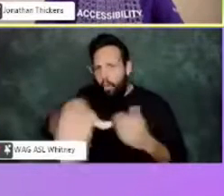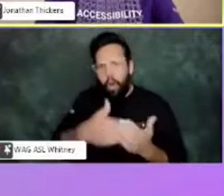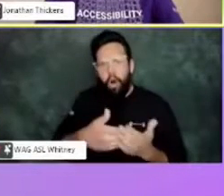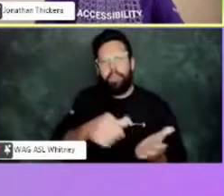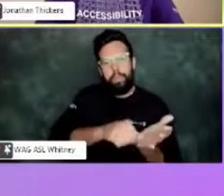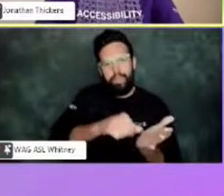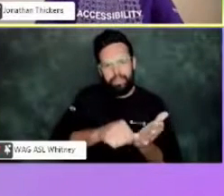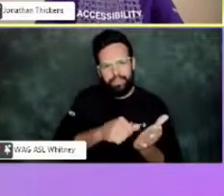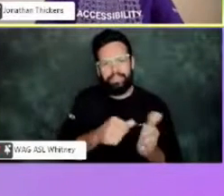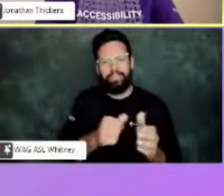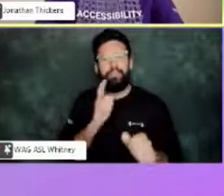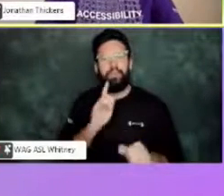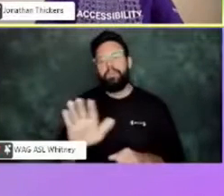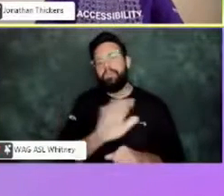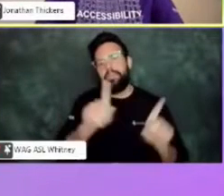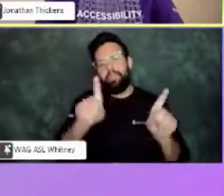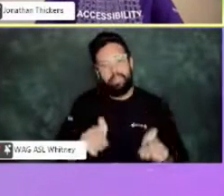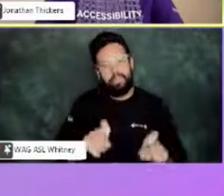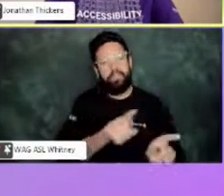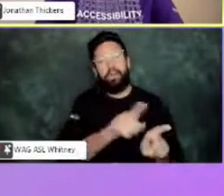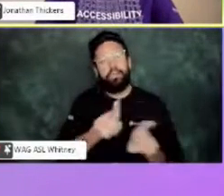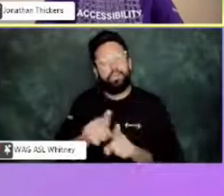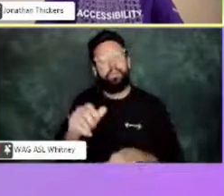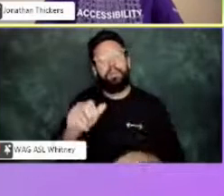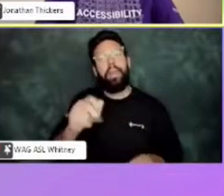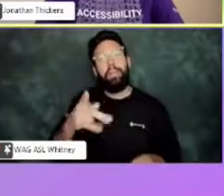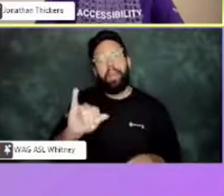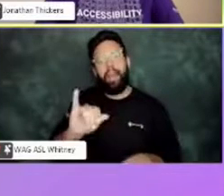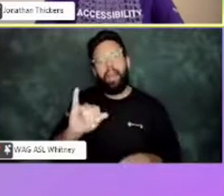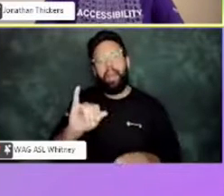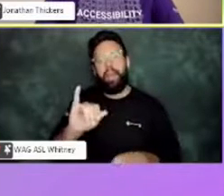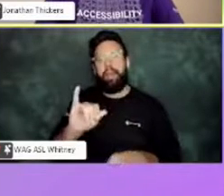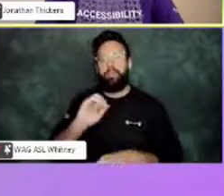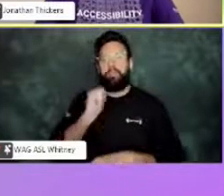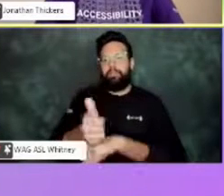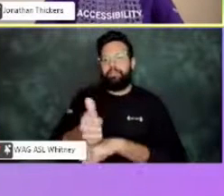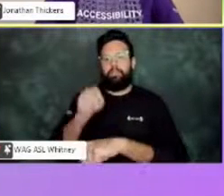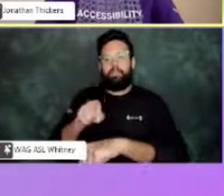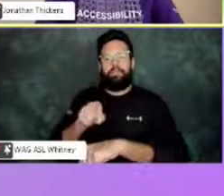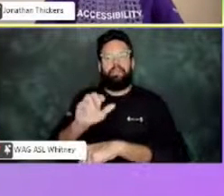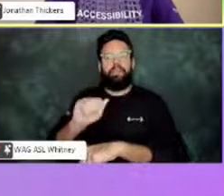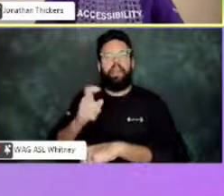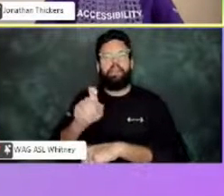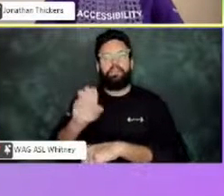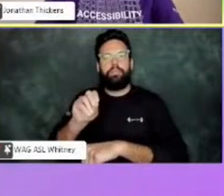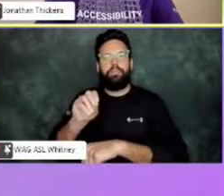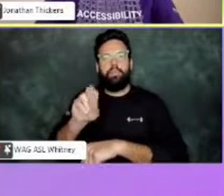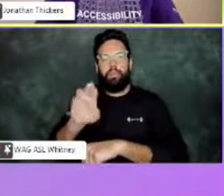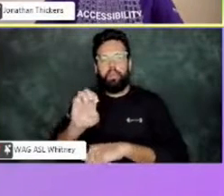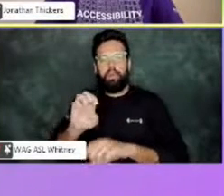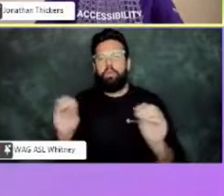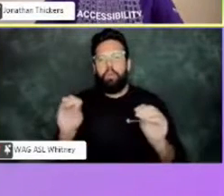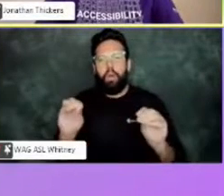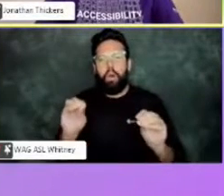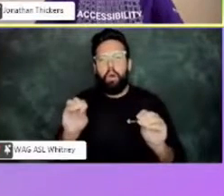the API also has axe score as at its heart. This means false positive, free results that will be consistent with any other tools